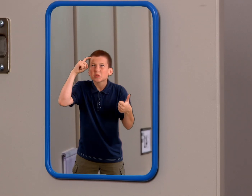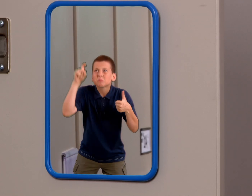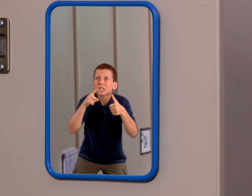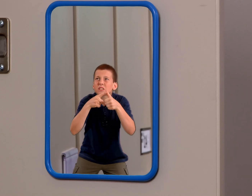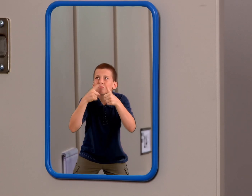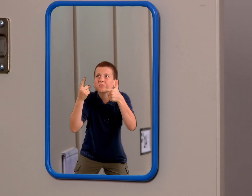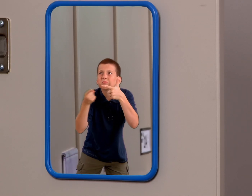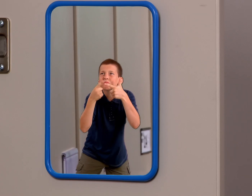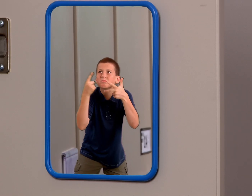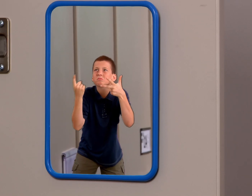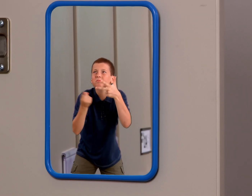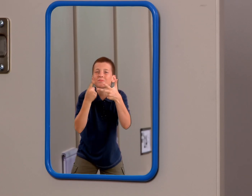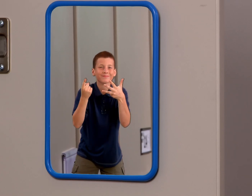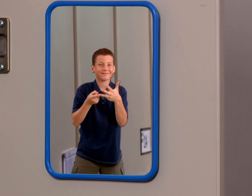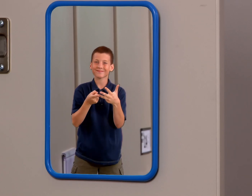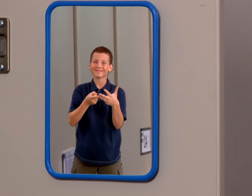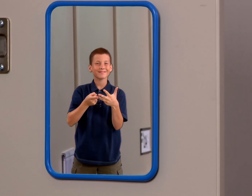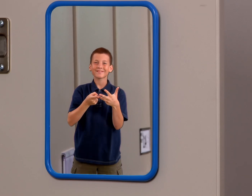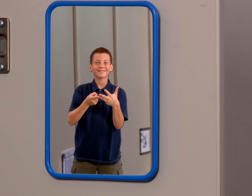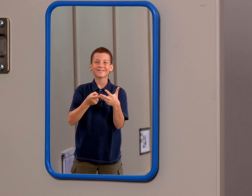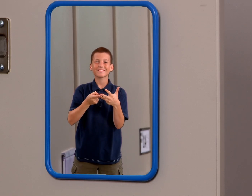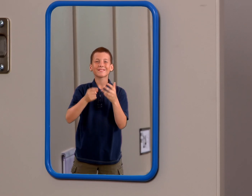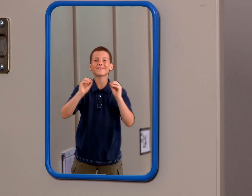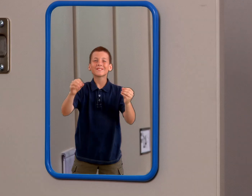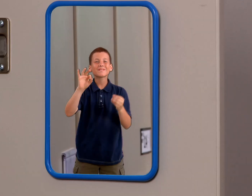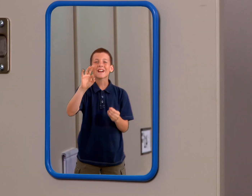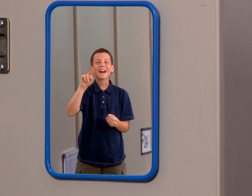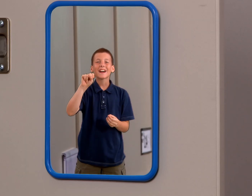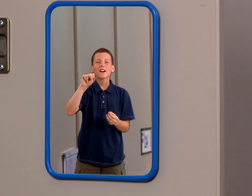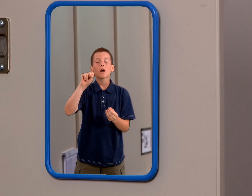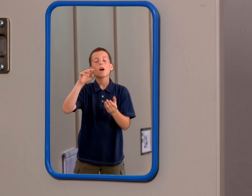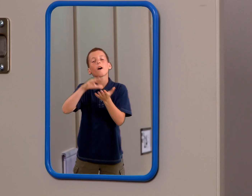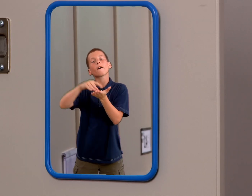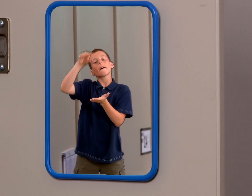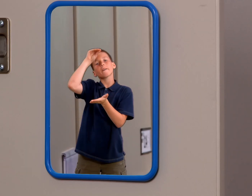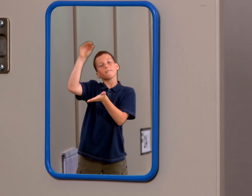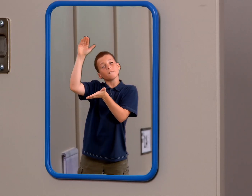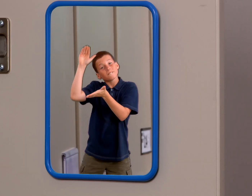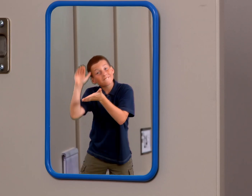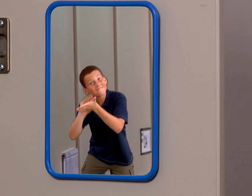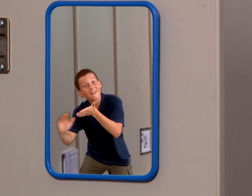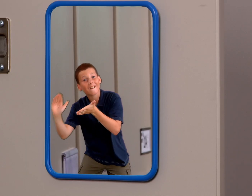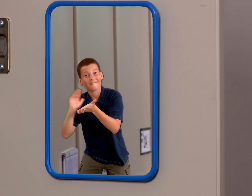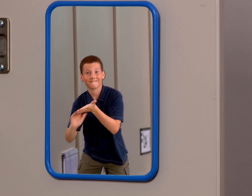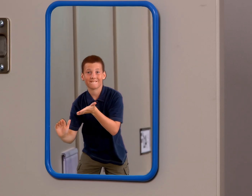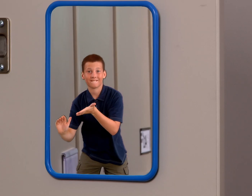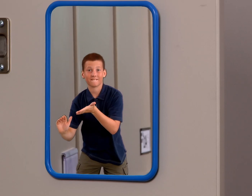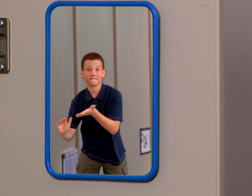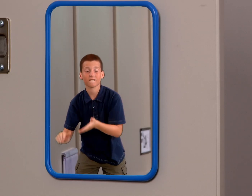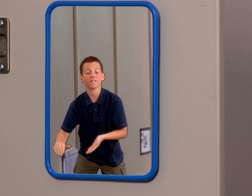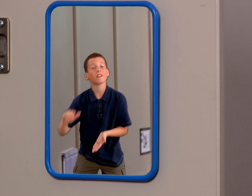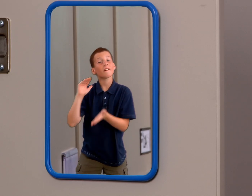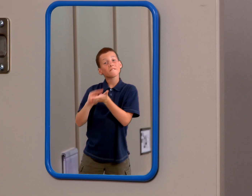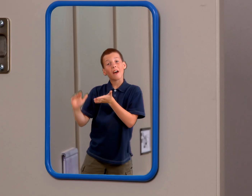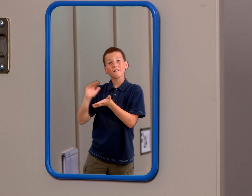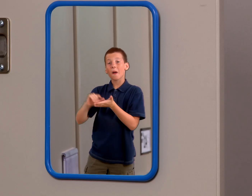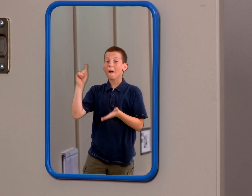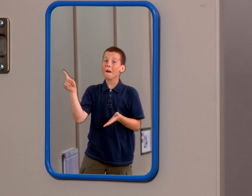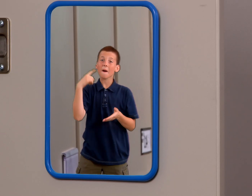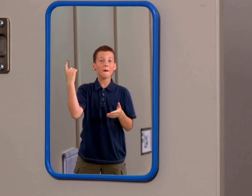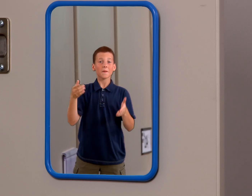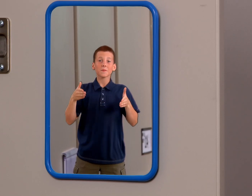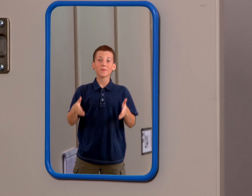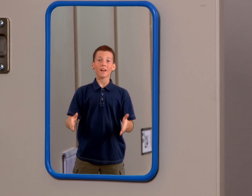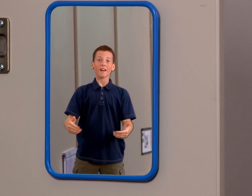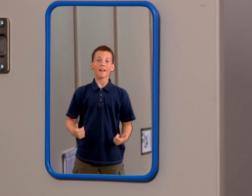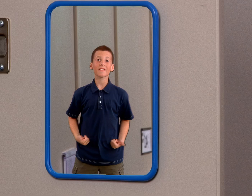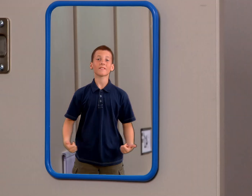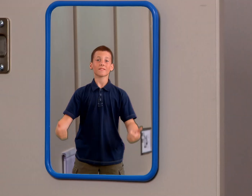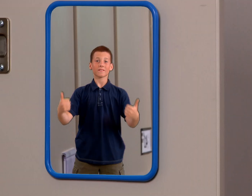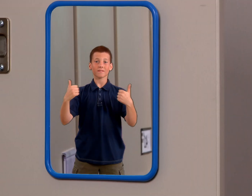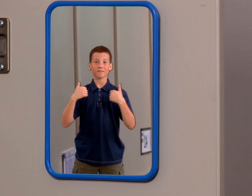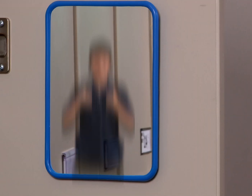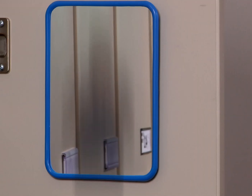FORGIVENESS IS THE ONLY WAY TO LIVE.